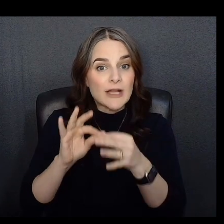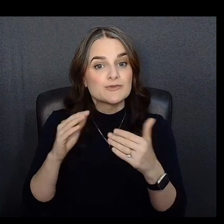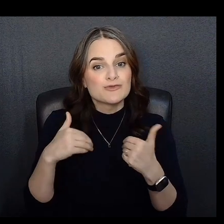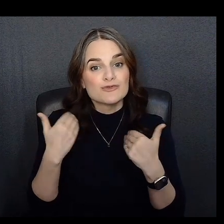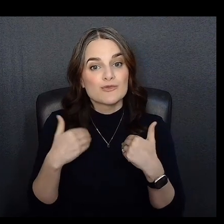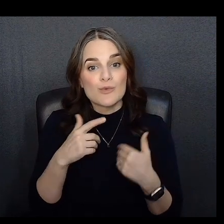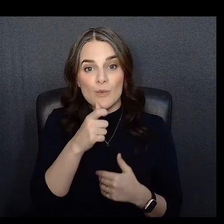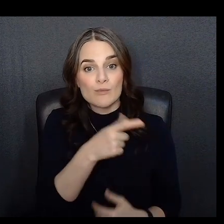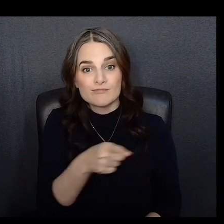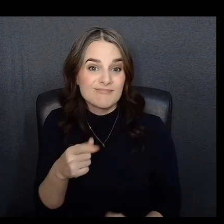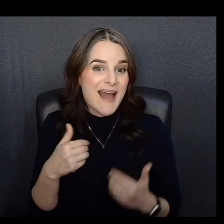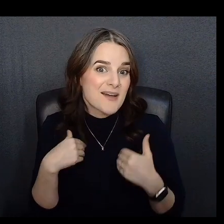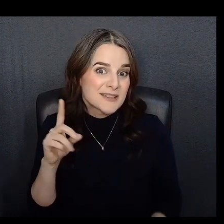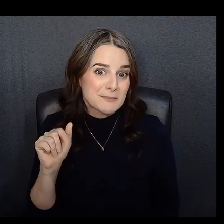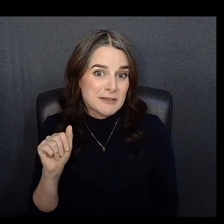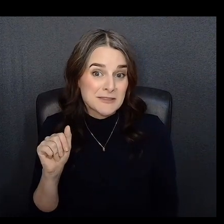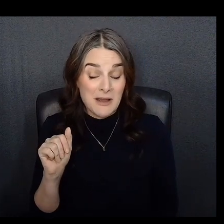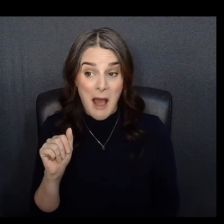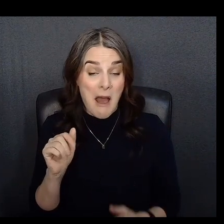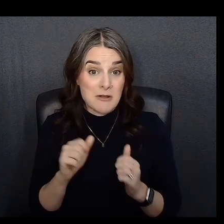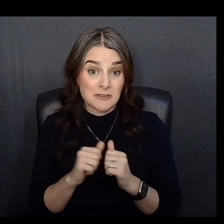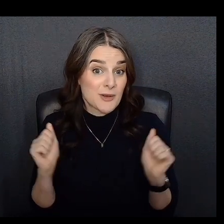And to be transparent, it's not great.